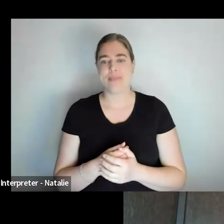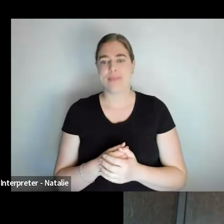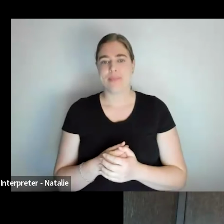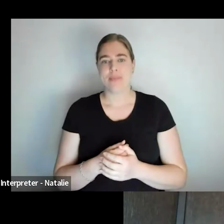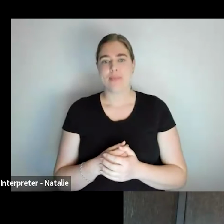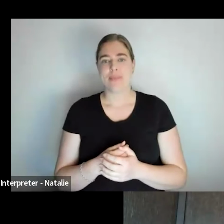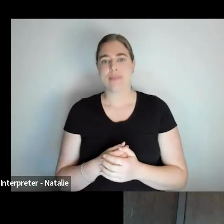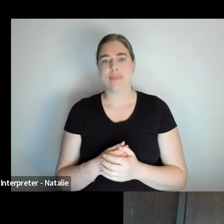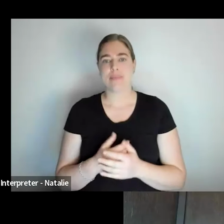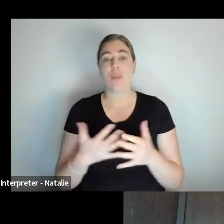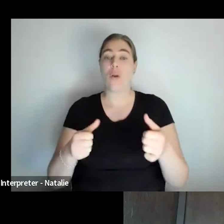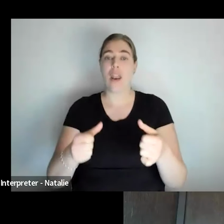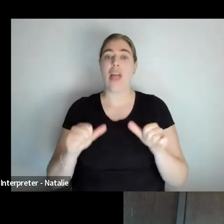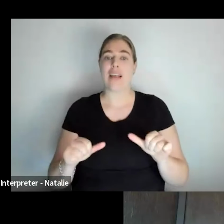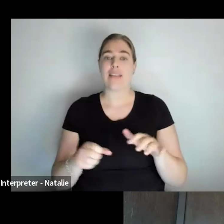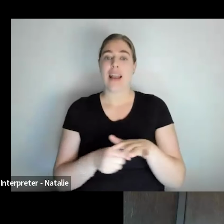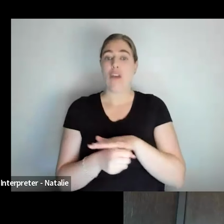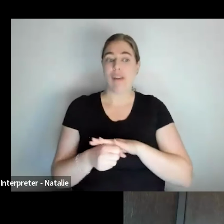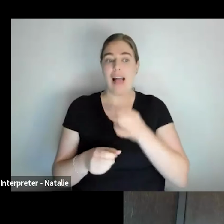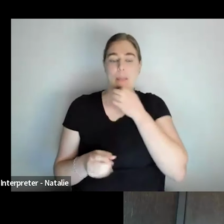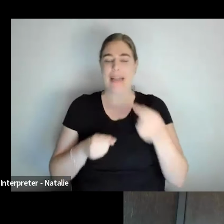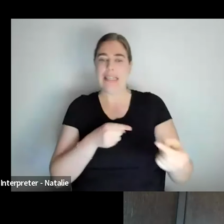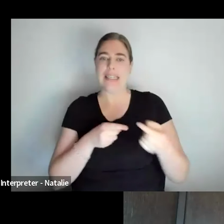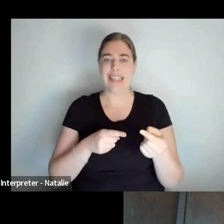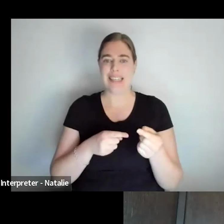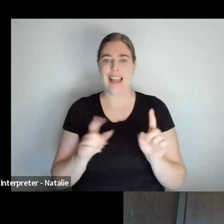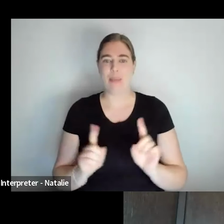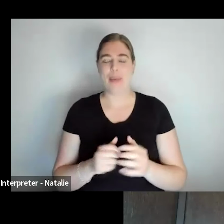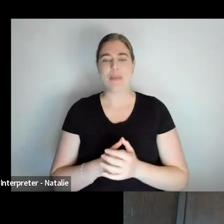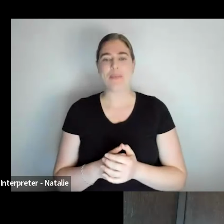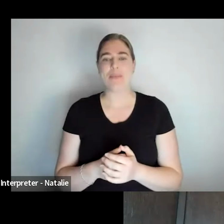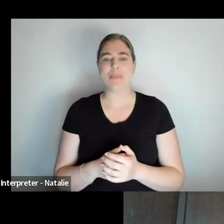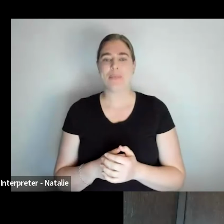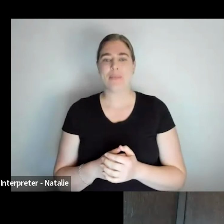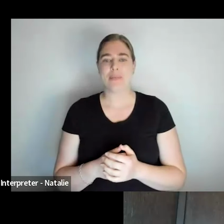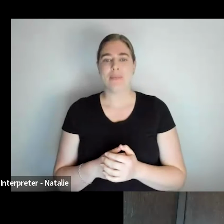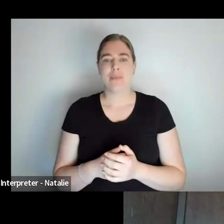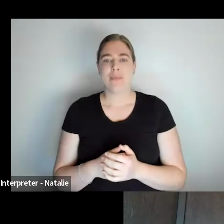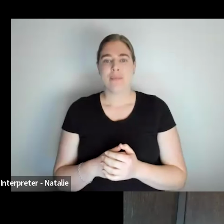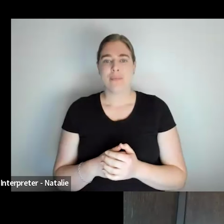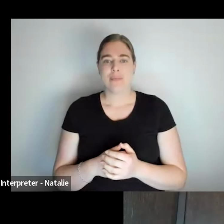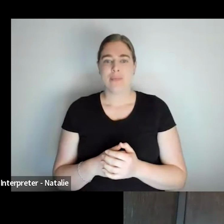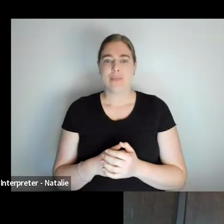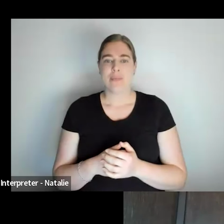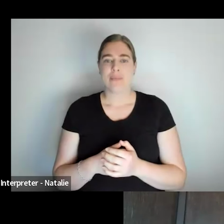Another area of debate that has come up a bit is the fact that organisations receiving